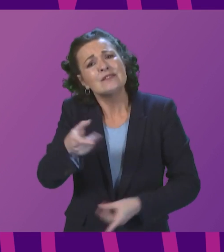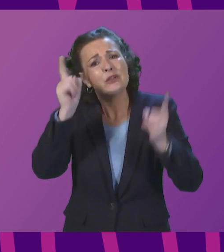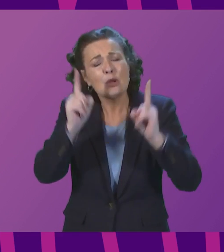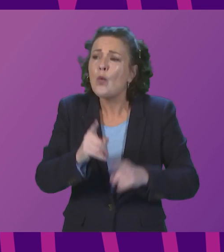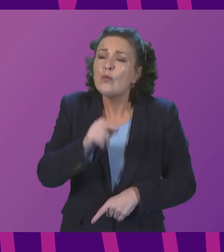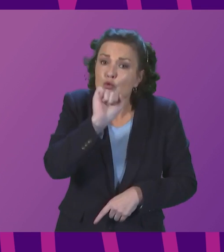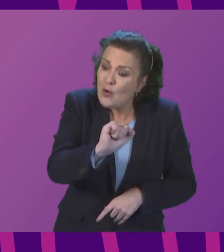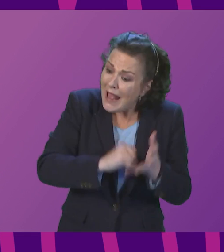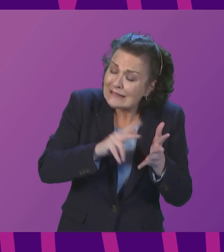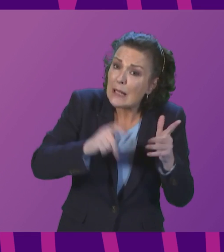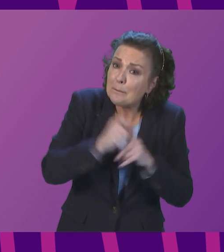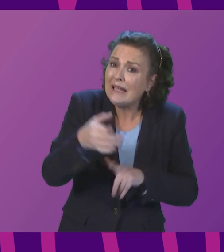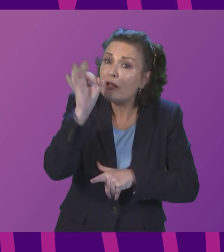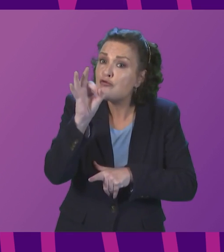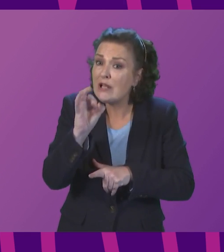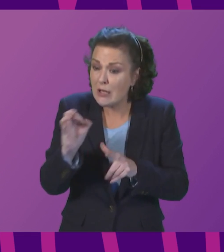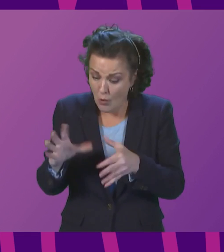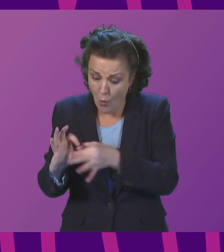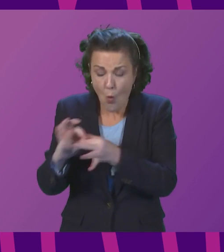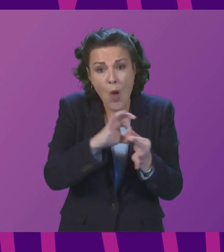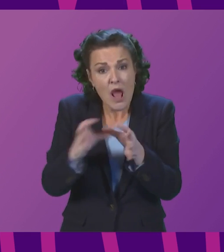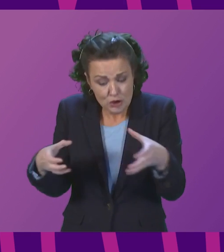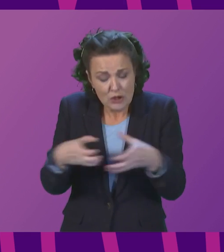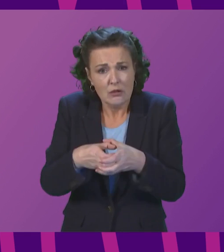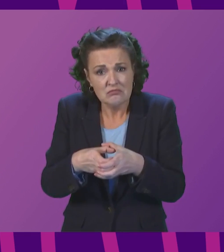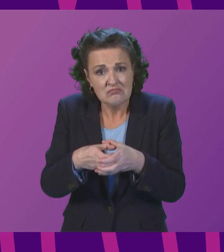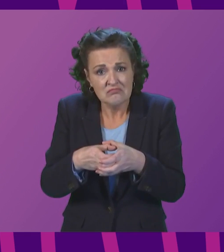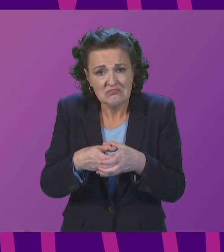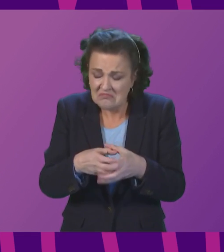change seriously—